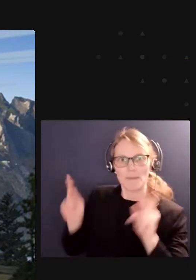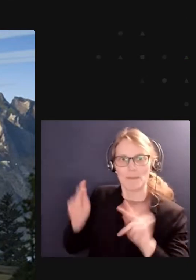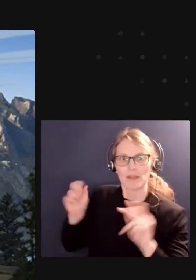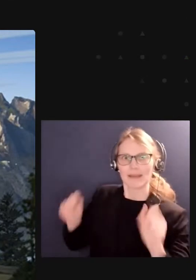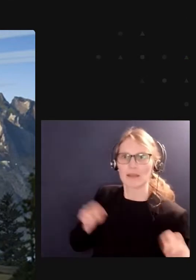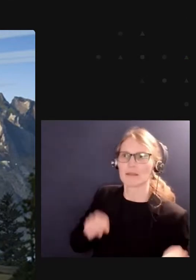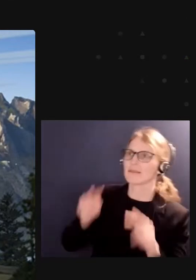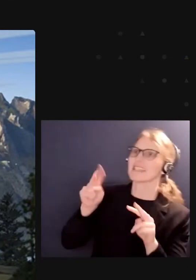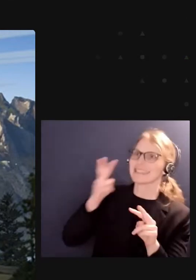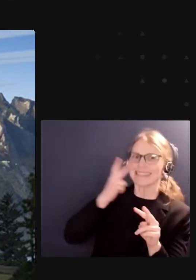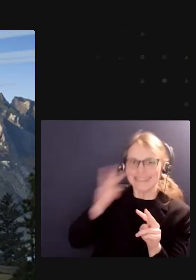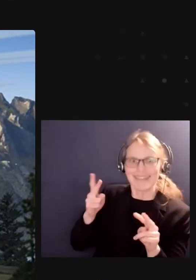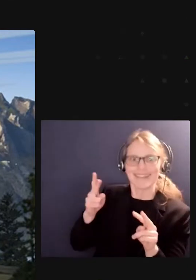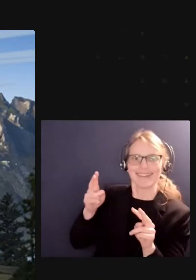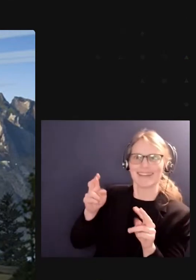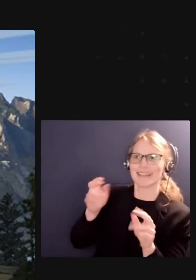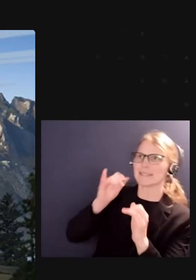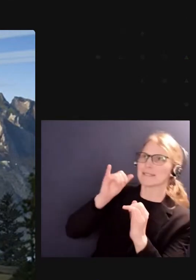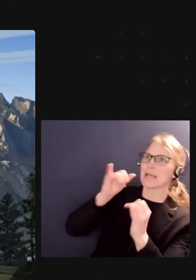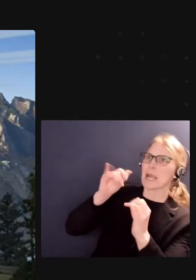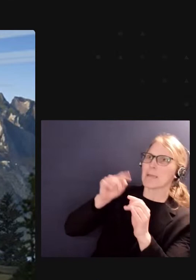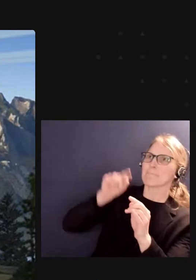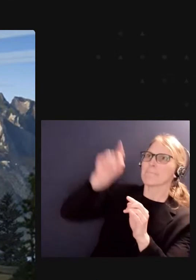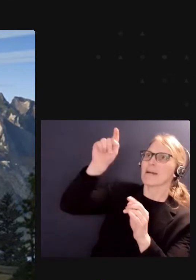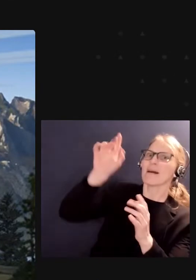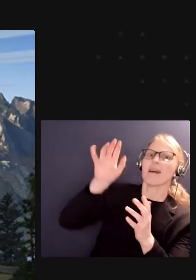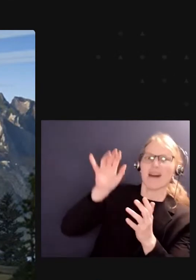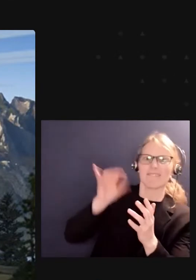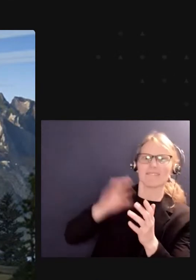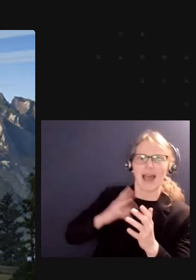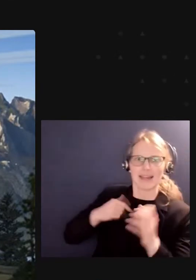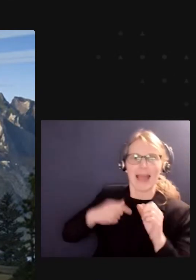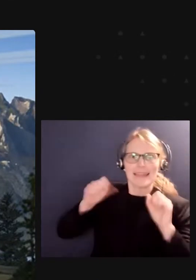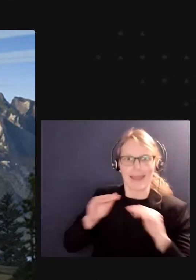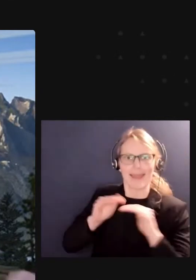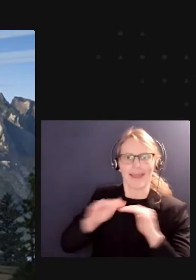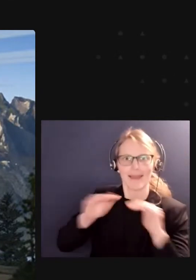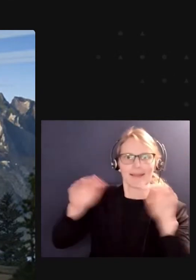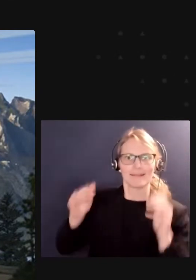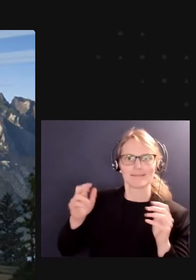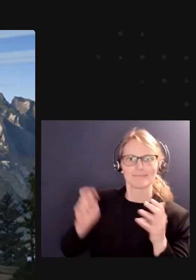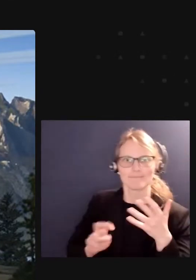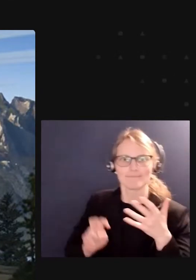So I would just say that those are some of the challenges that I think are one, getting senior, the funnel.